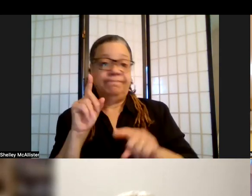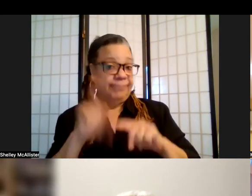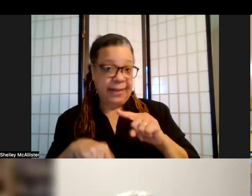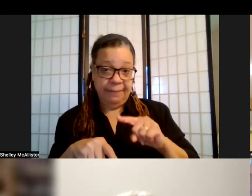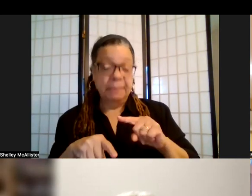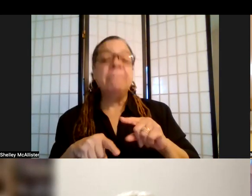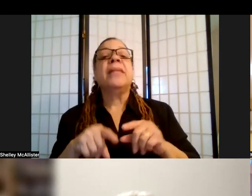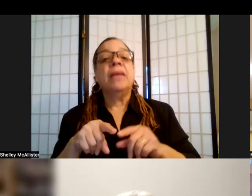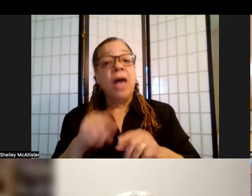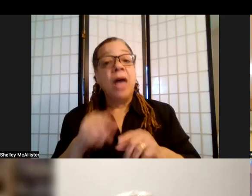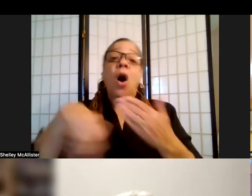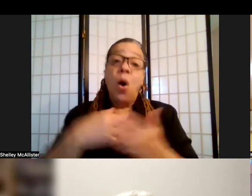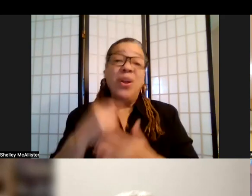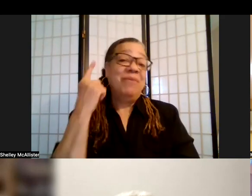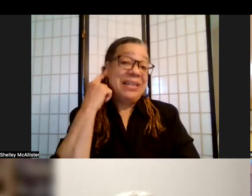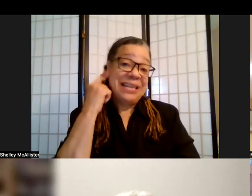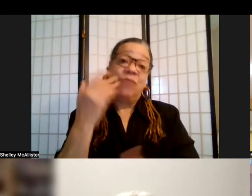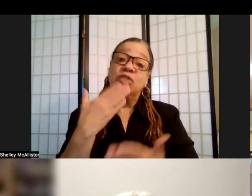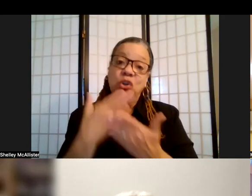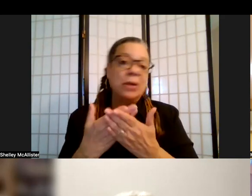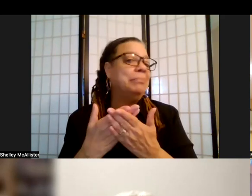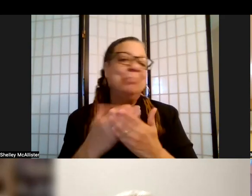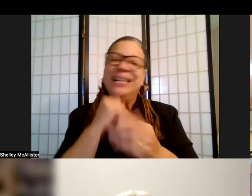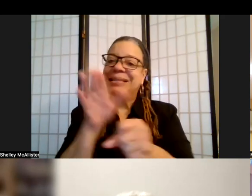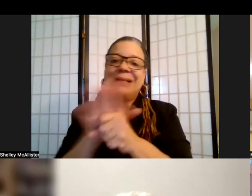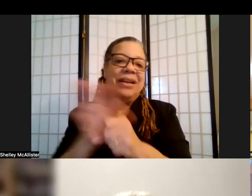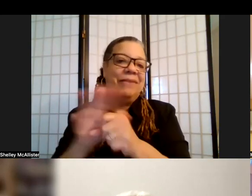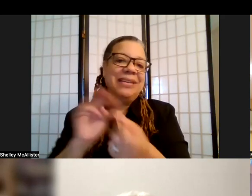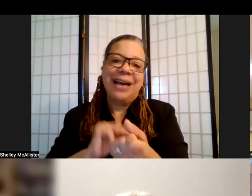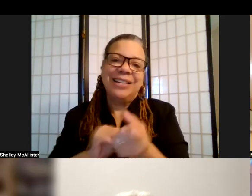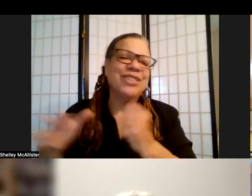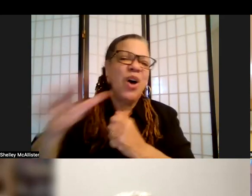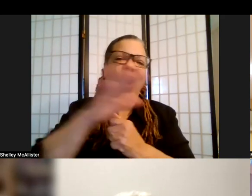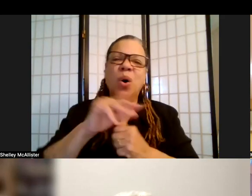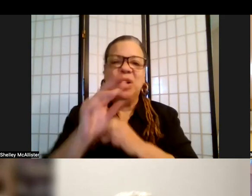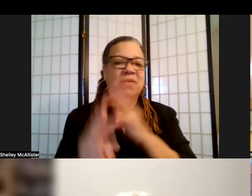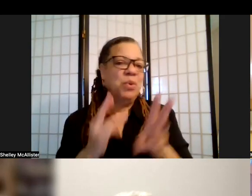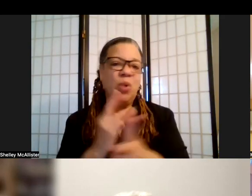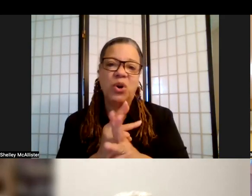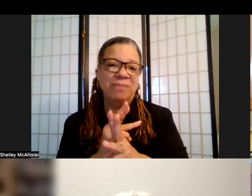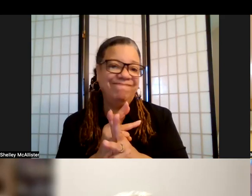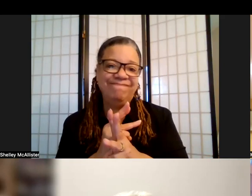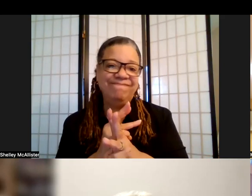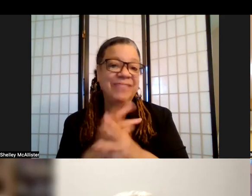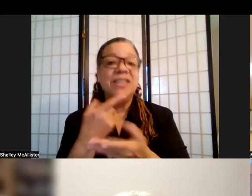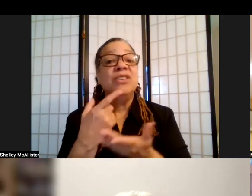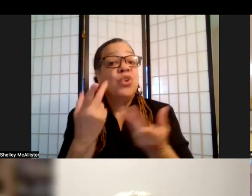In many parts of the world they're just not enough doctors to prescribe, and in that case what should they do, right?